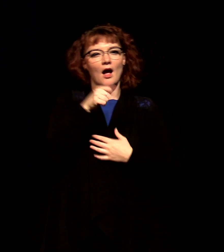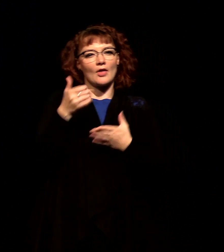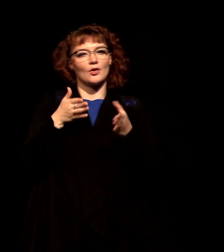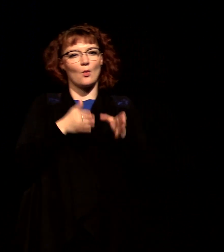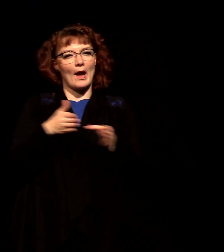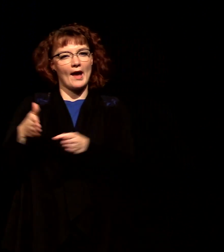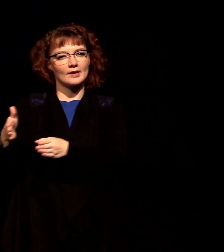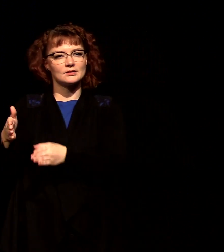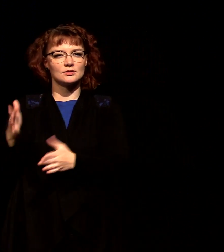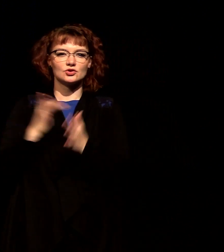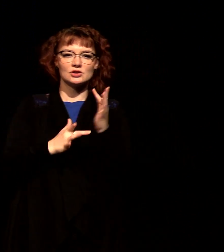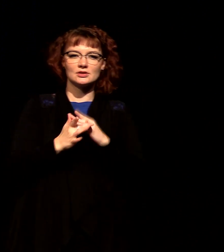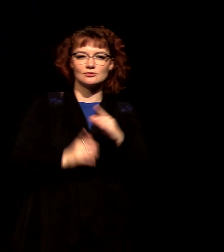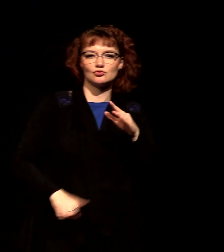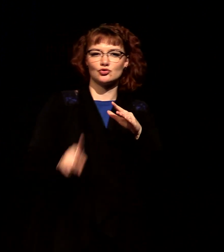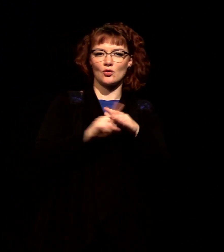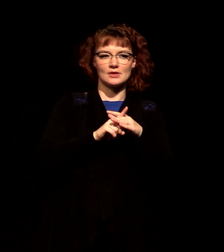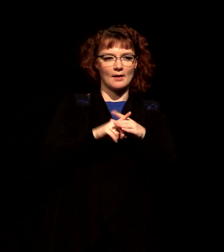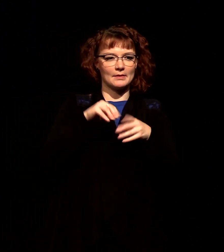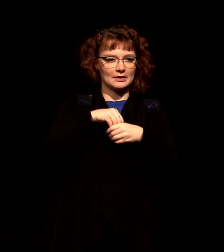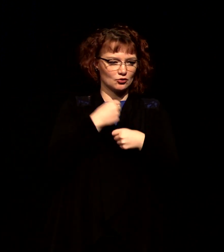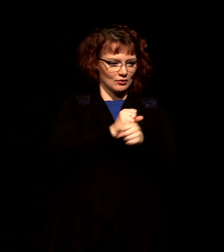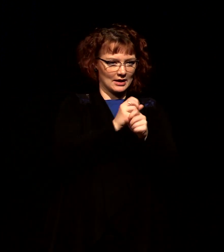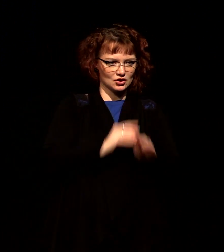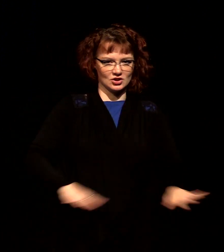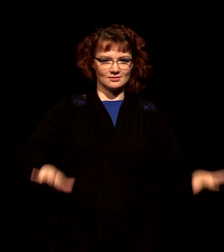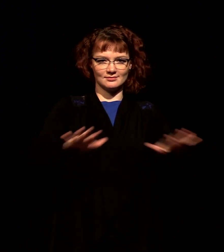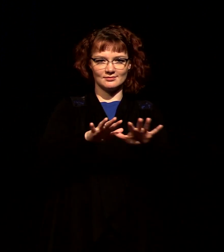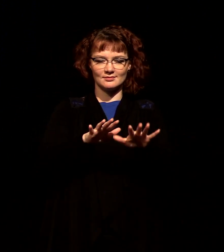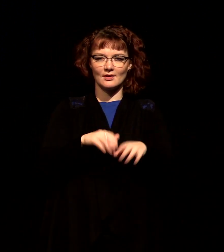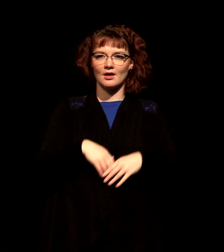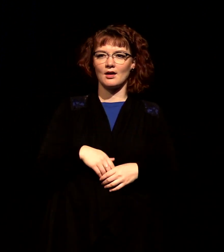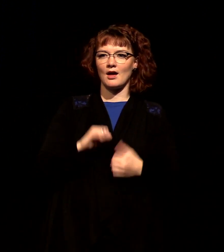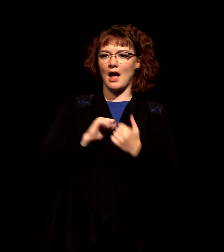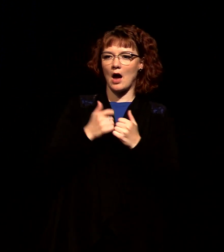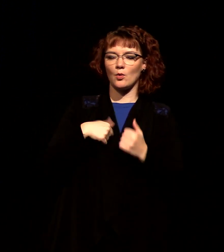about volcanoes or majestic mountains. We also talk about